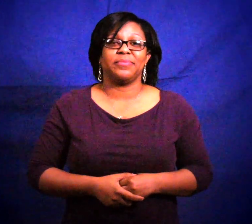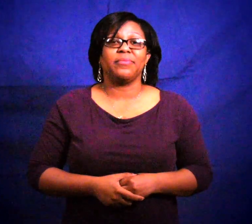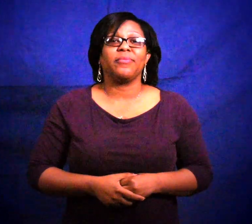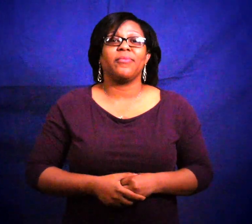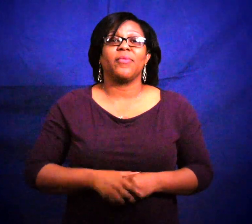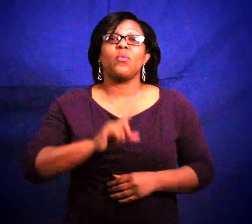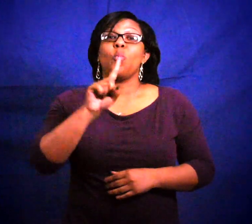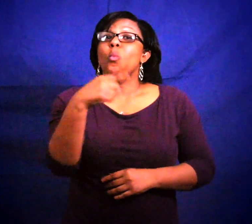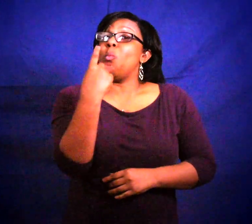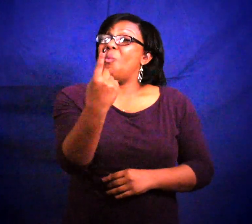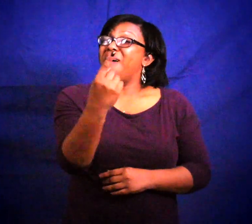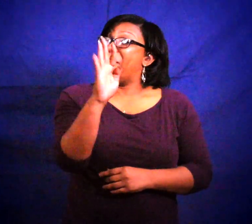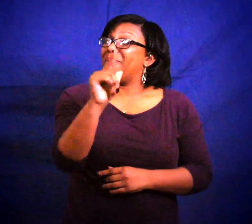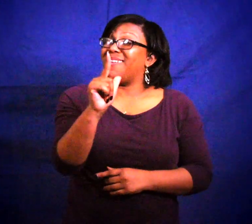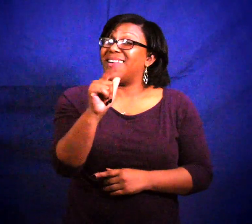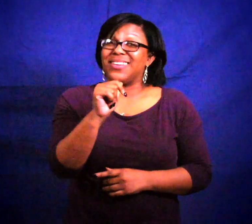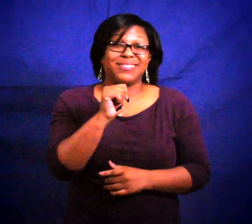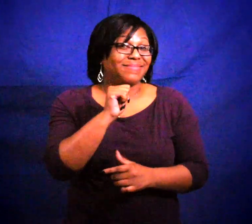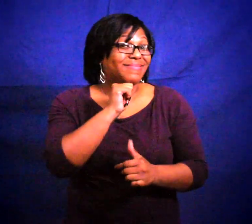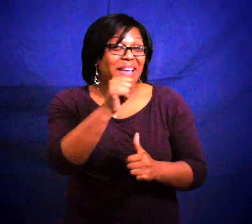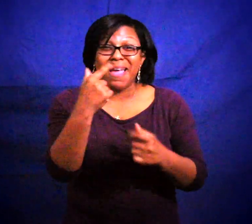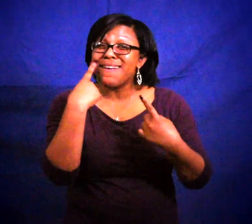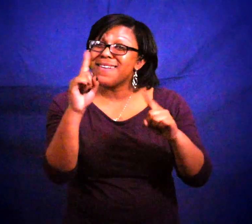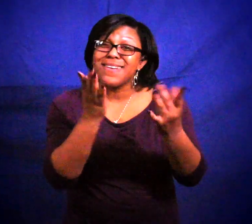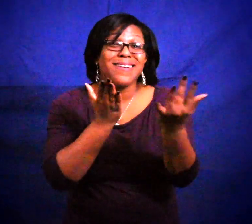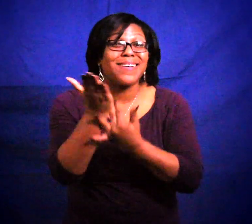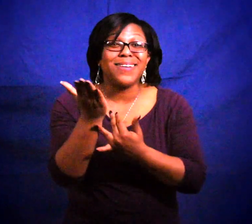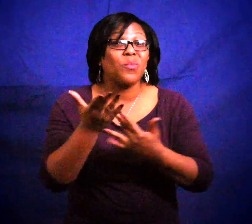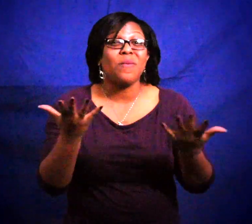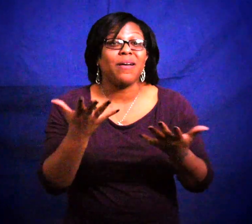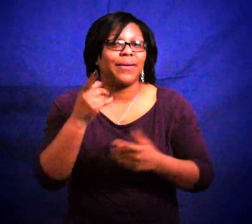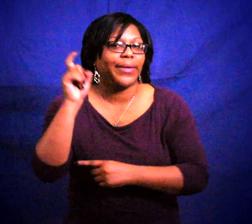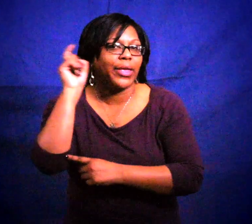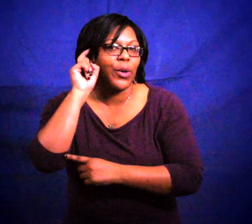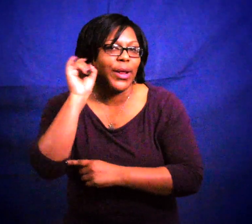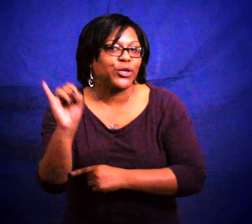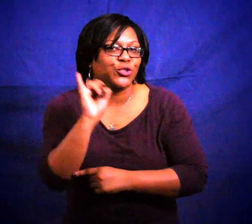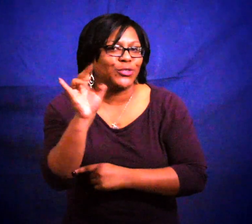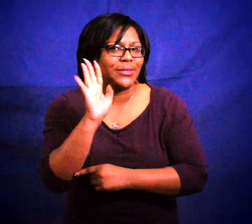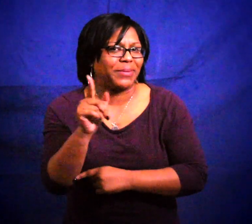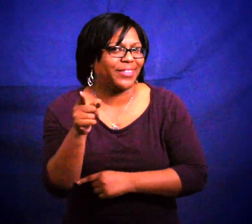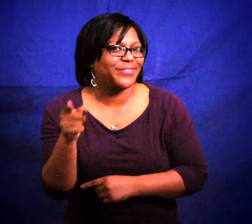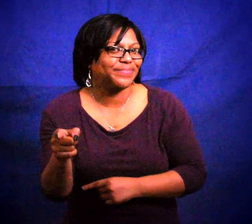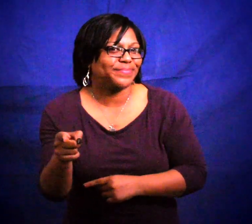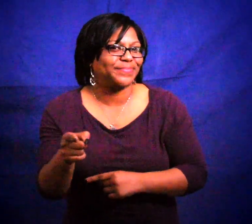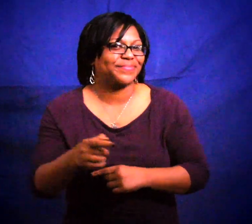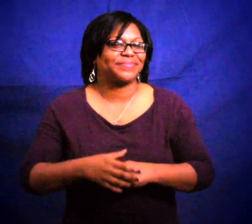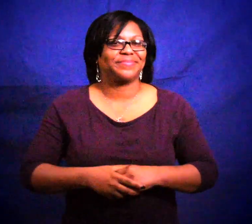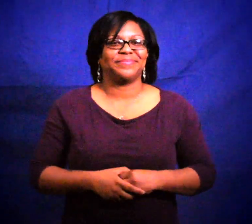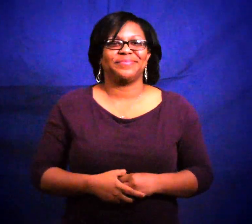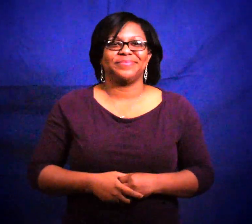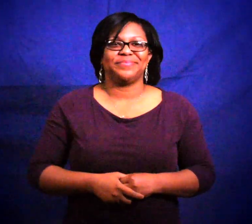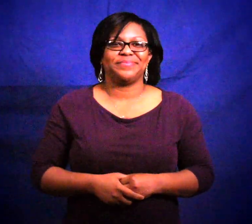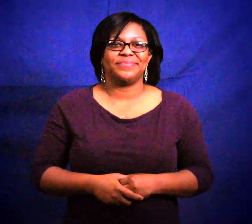Only one bill did not make it through, the hearing aid insurance bill.